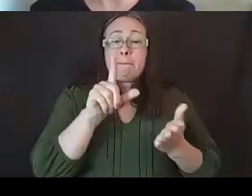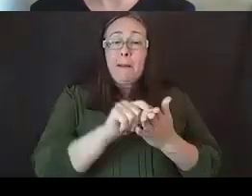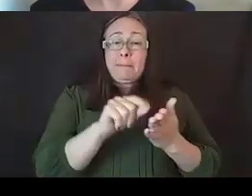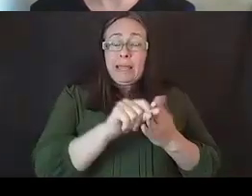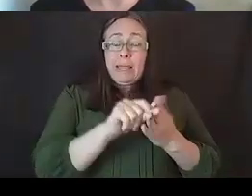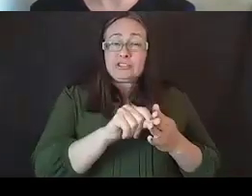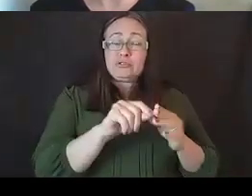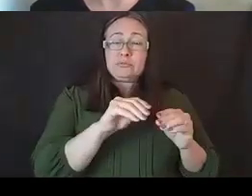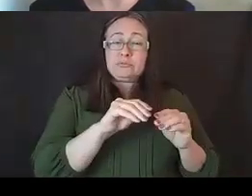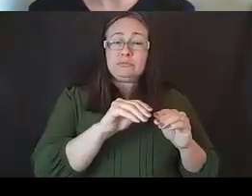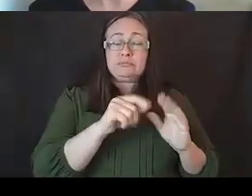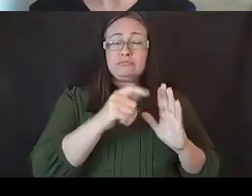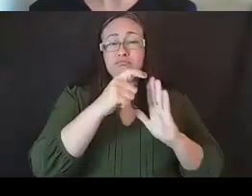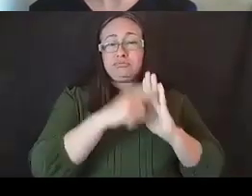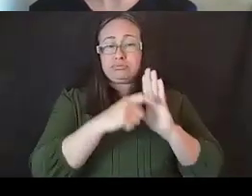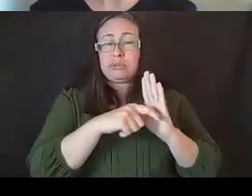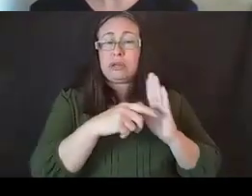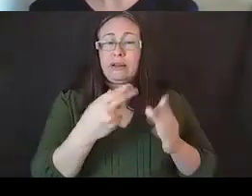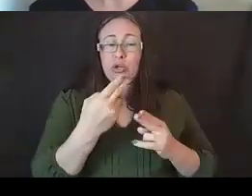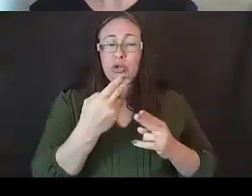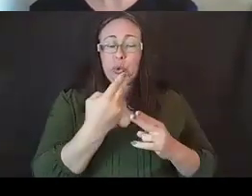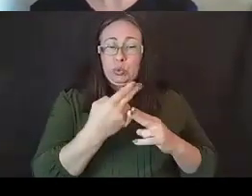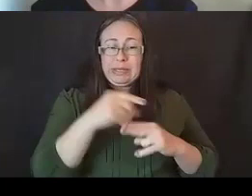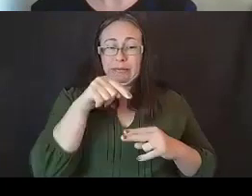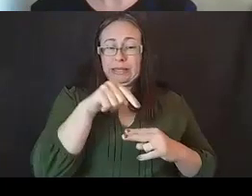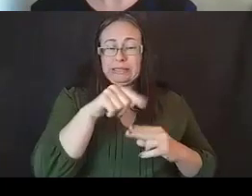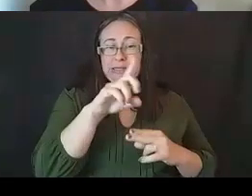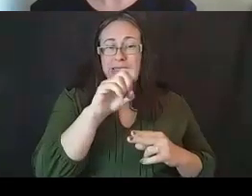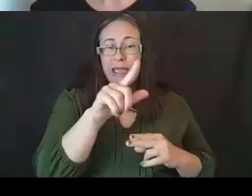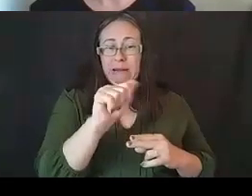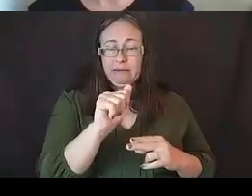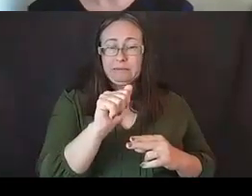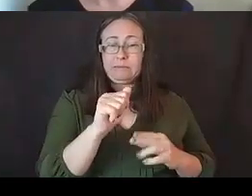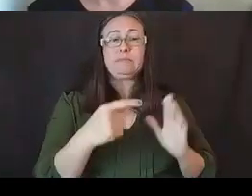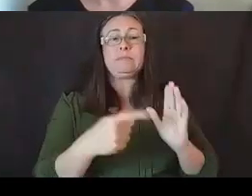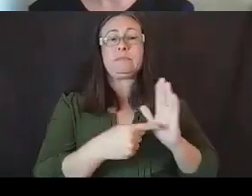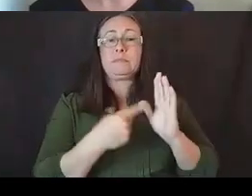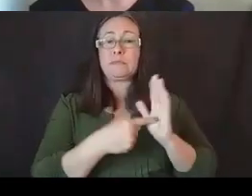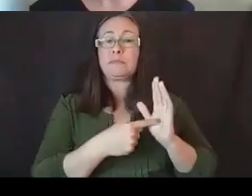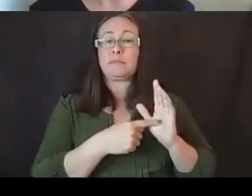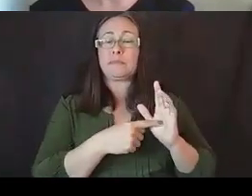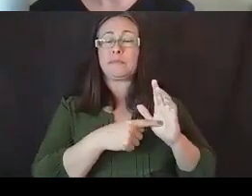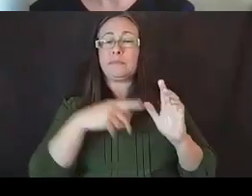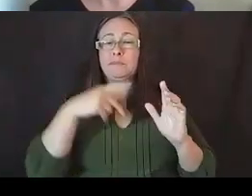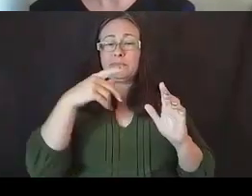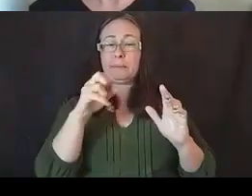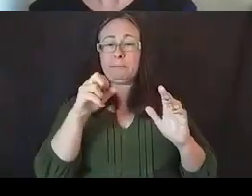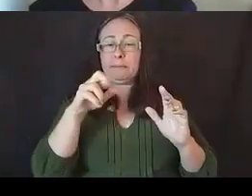of people using this data, sometimes they get peer reviewed, really exciting to always see those out there.